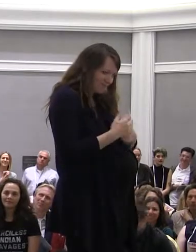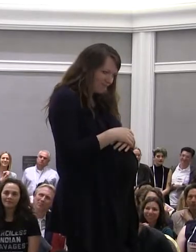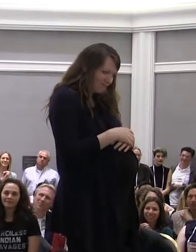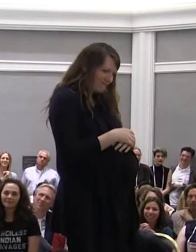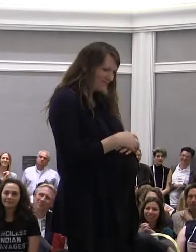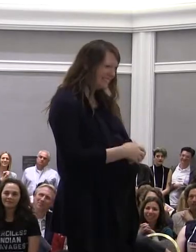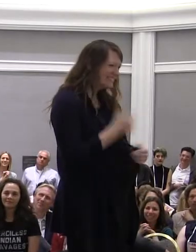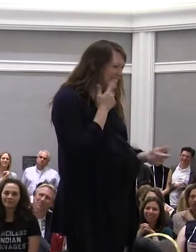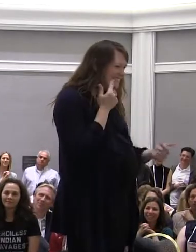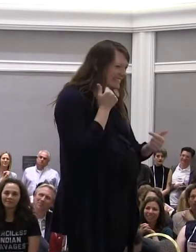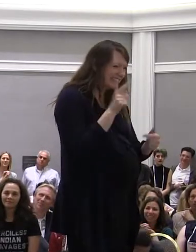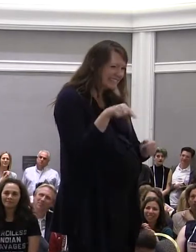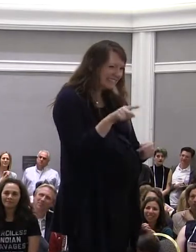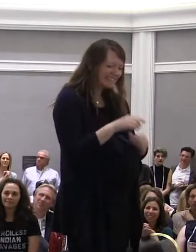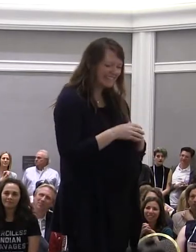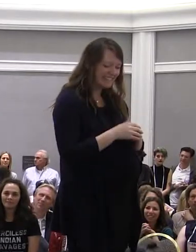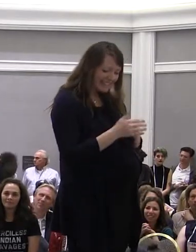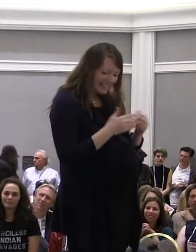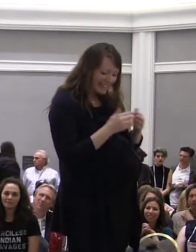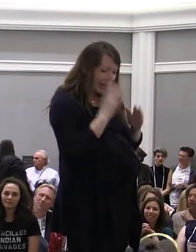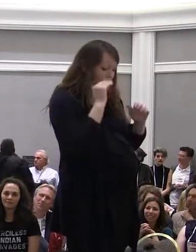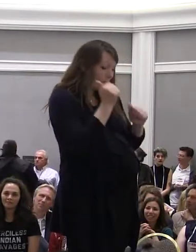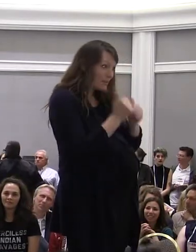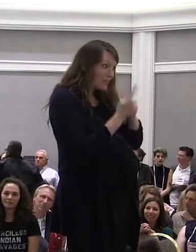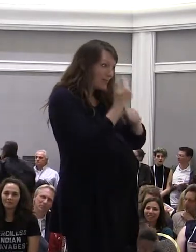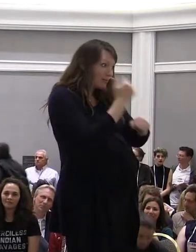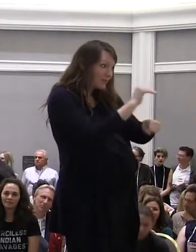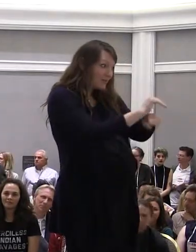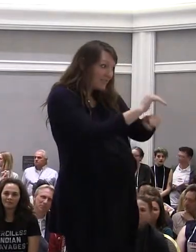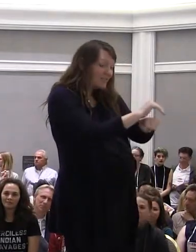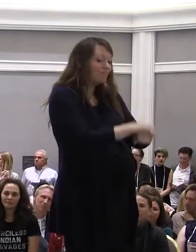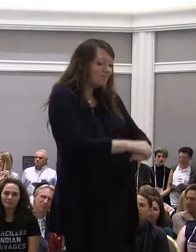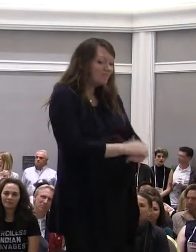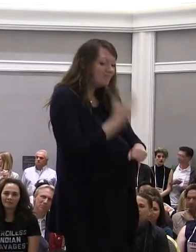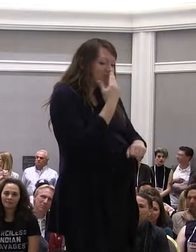but I hope everyone's having a good night and a good day.